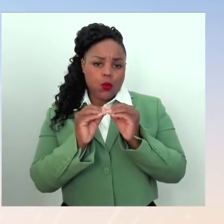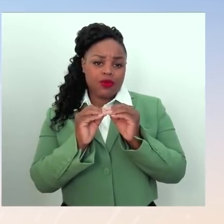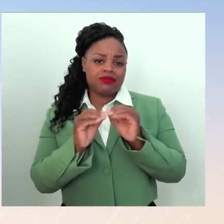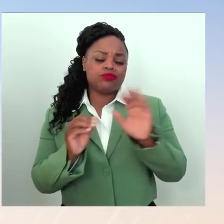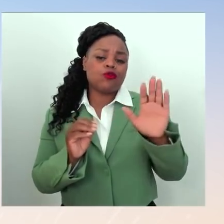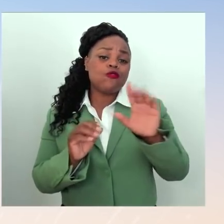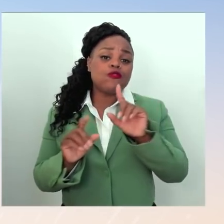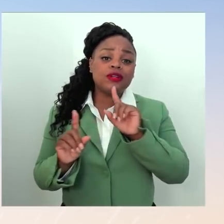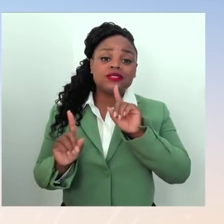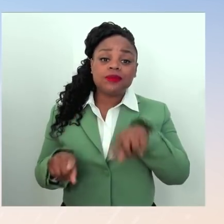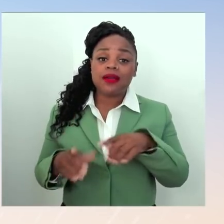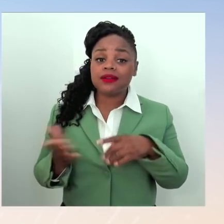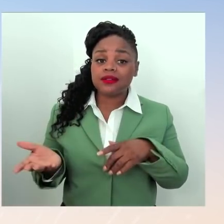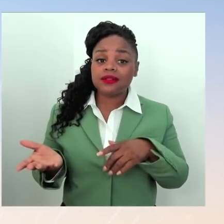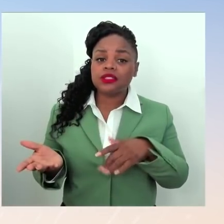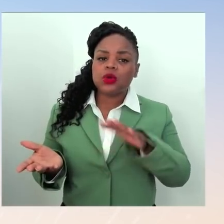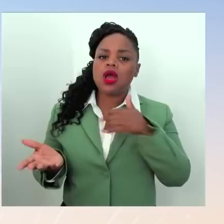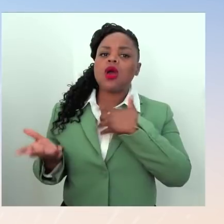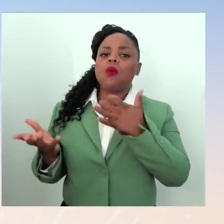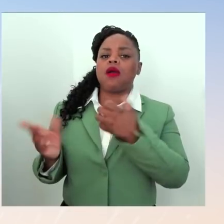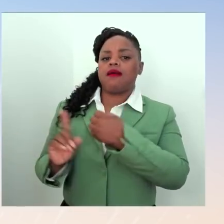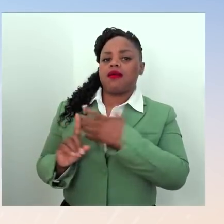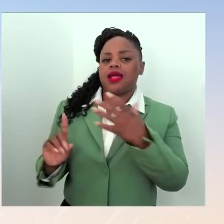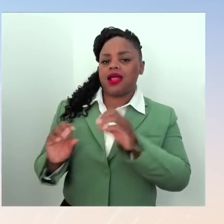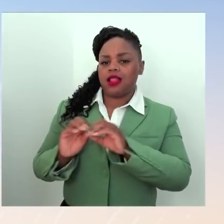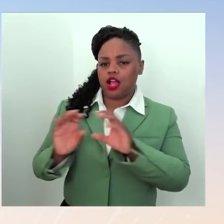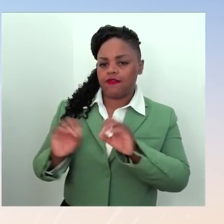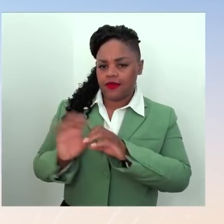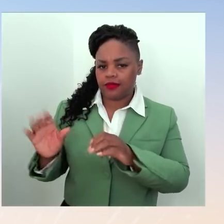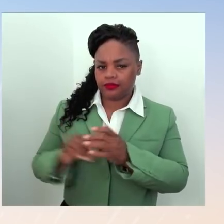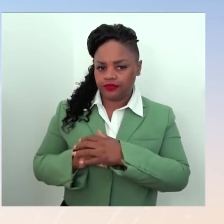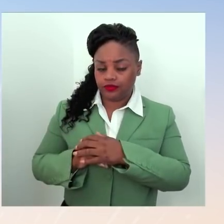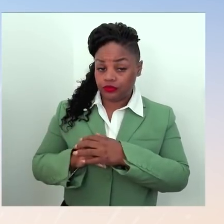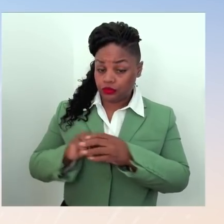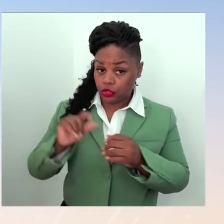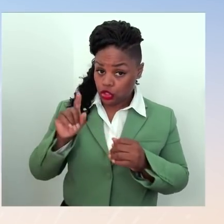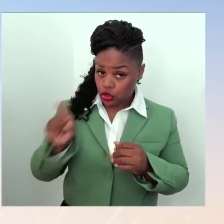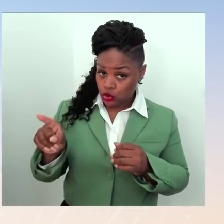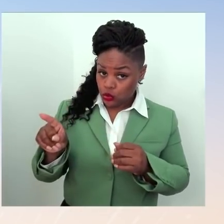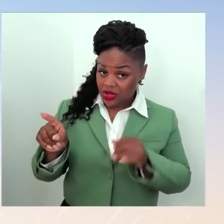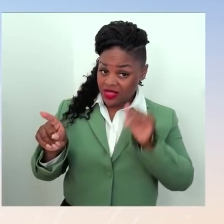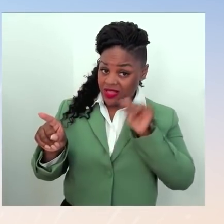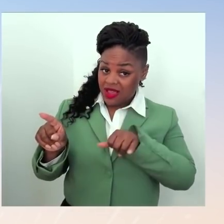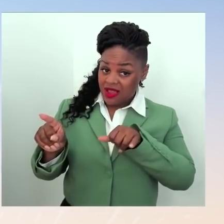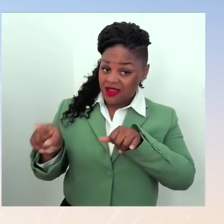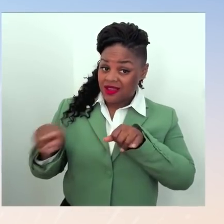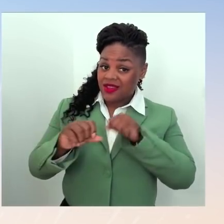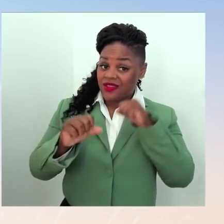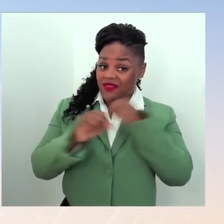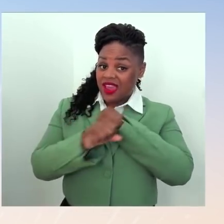we're talking about Polish planes -- right? these fighter jets that they are requesting. We're working with Poland on this issue